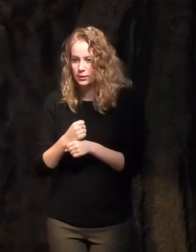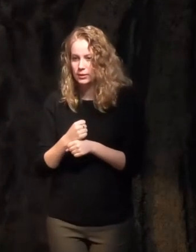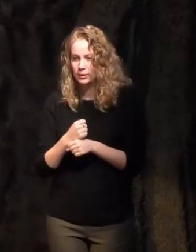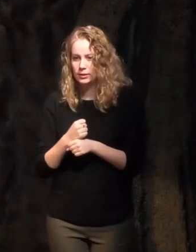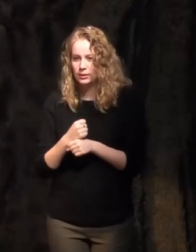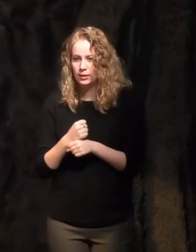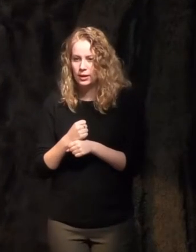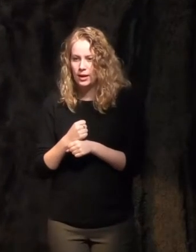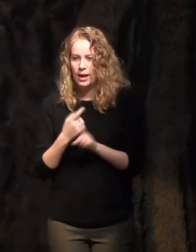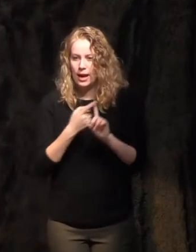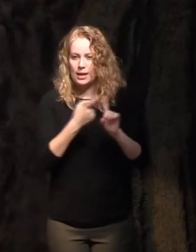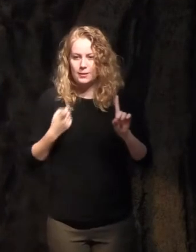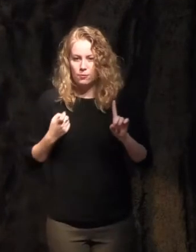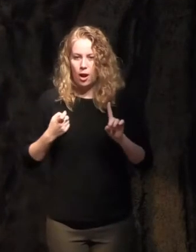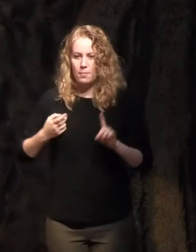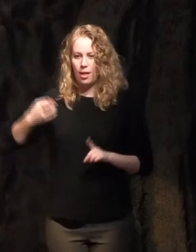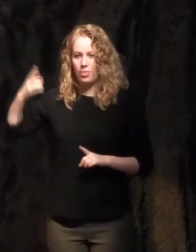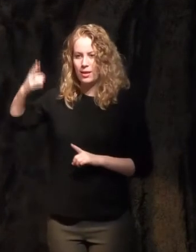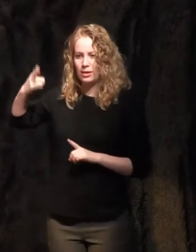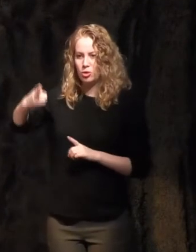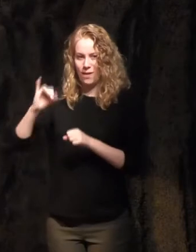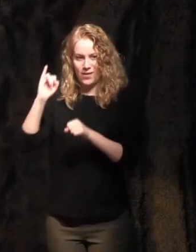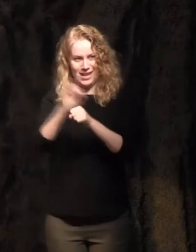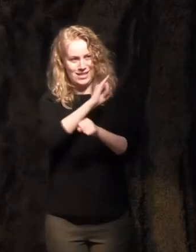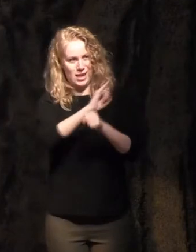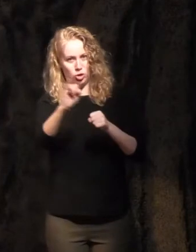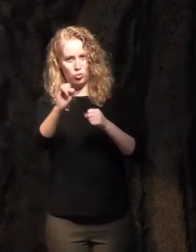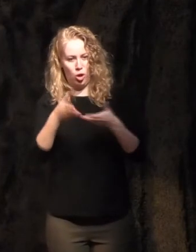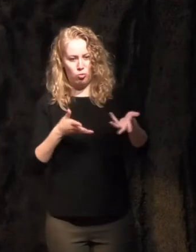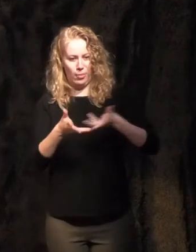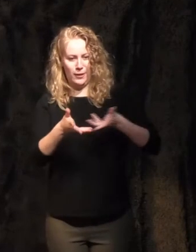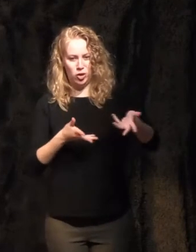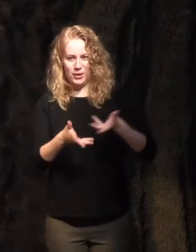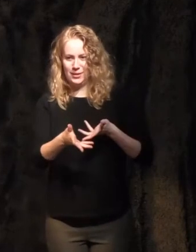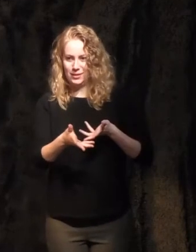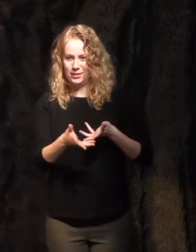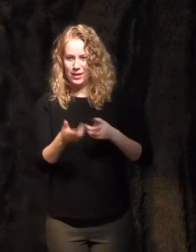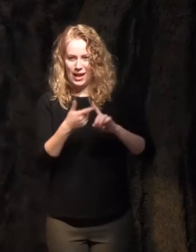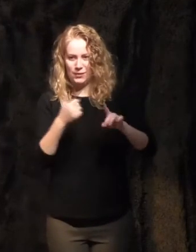comes to us directly from the history of industrial relations. (Audience applauding)